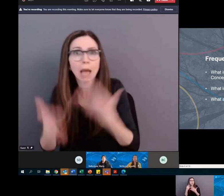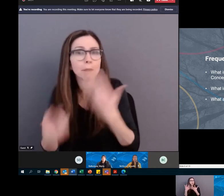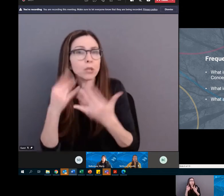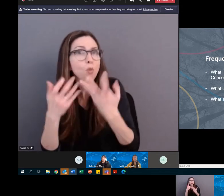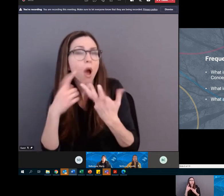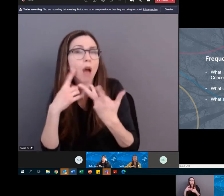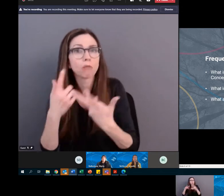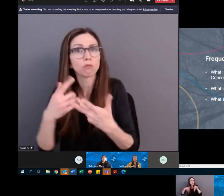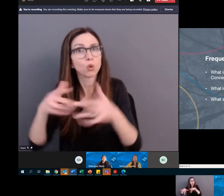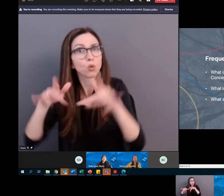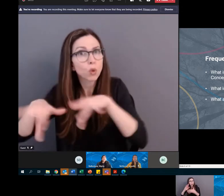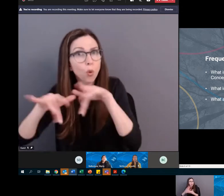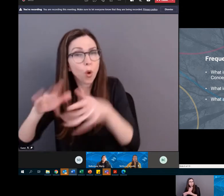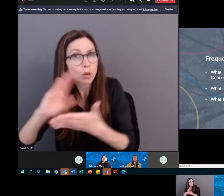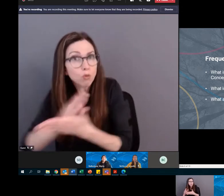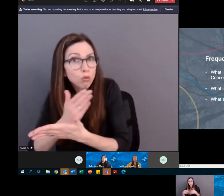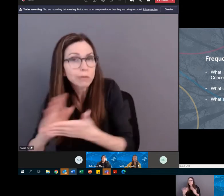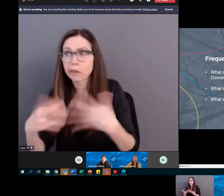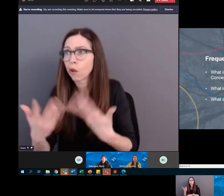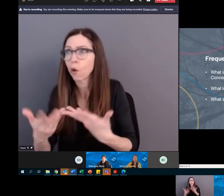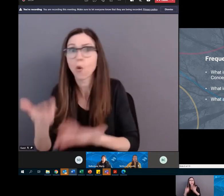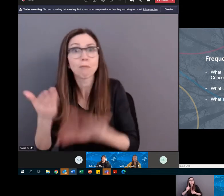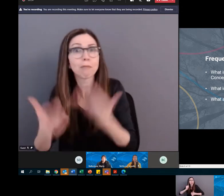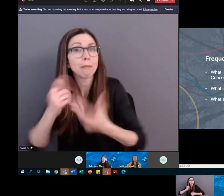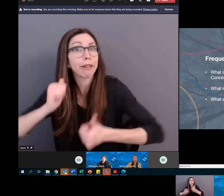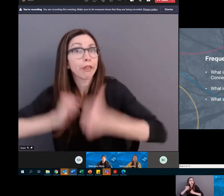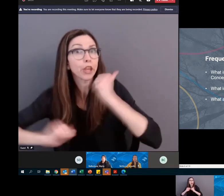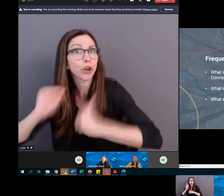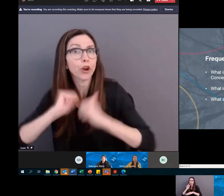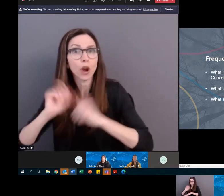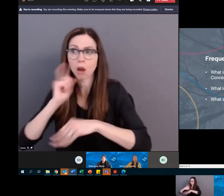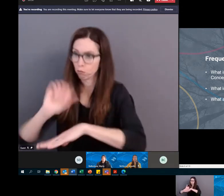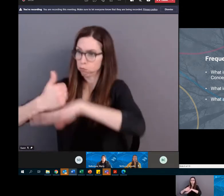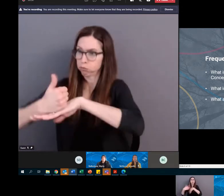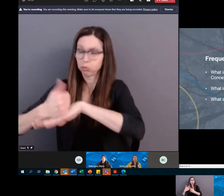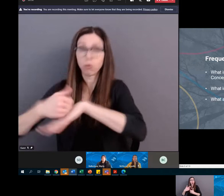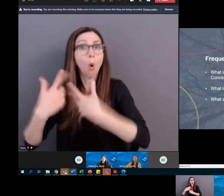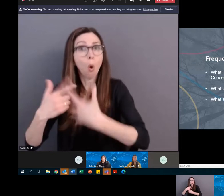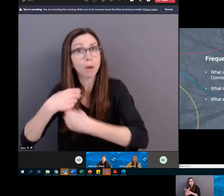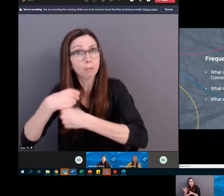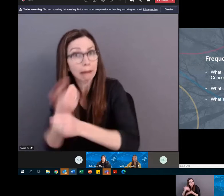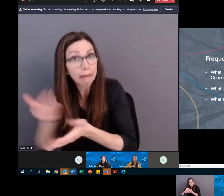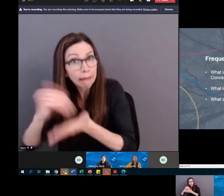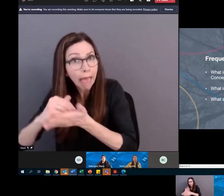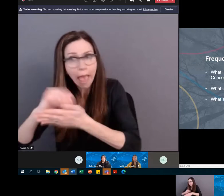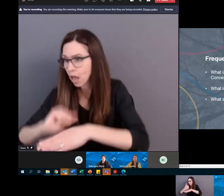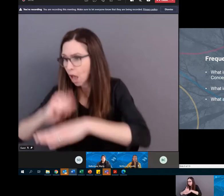theatre production or a visual arts exhibition or any other production cost